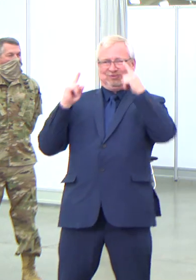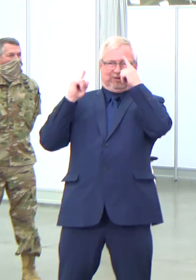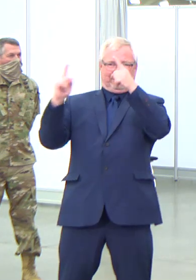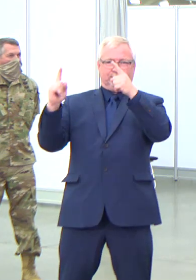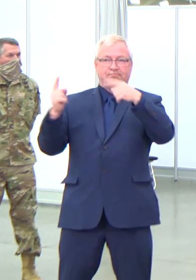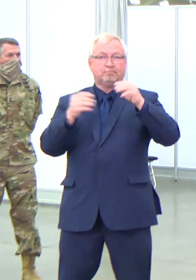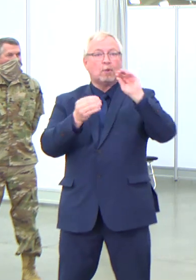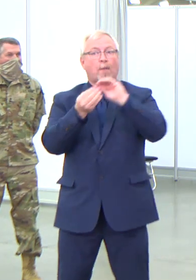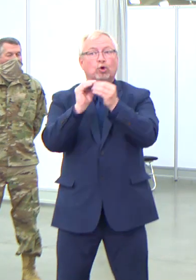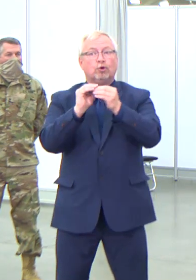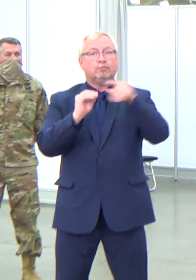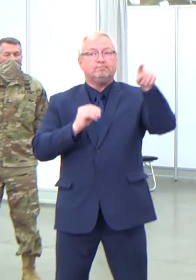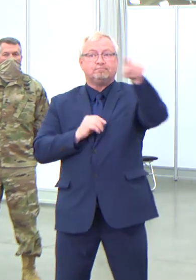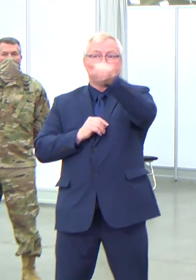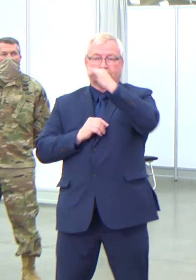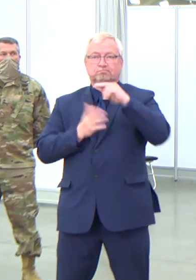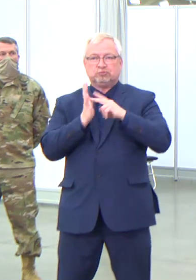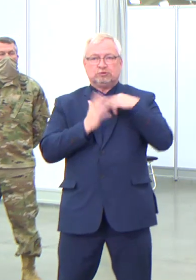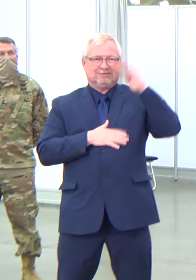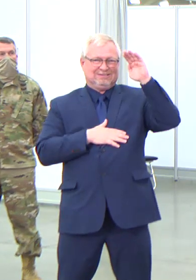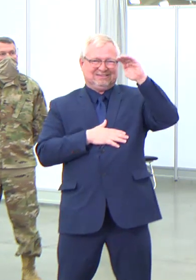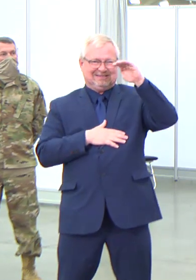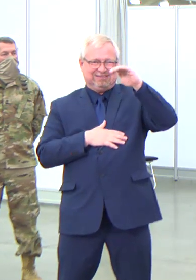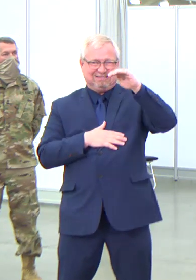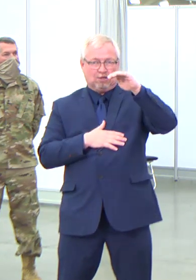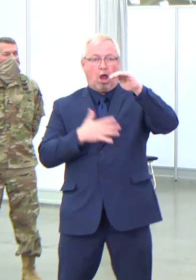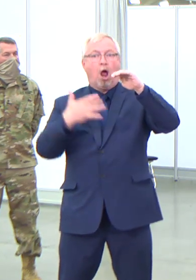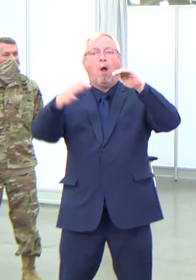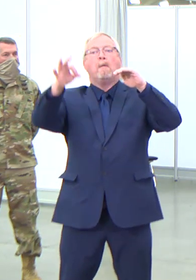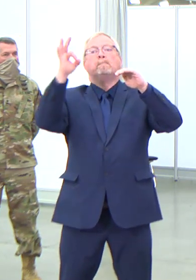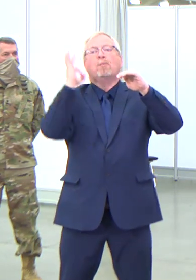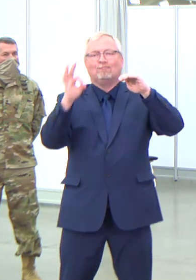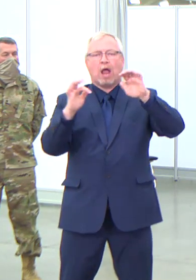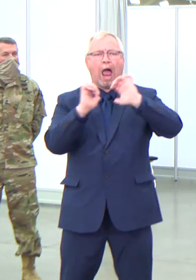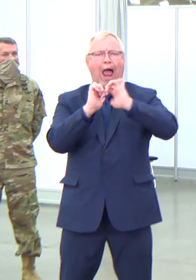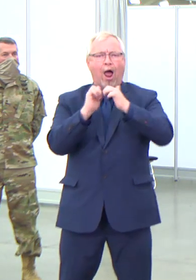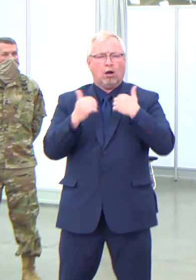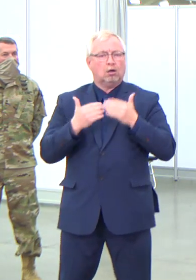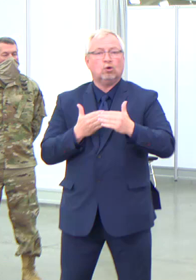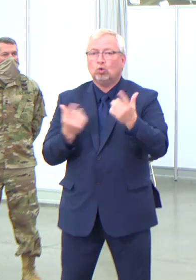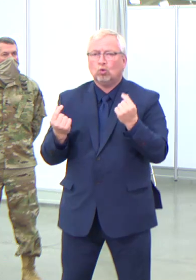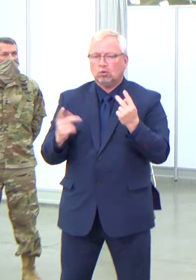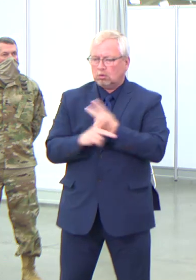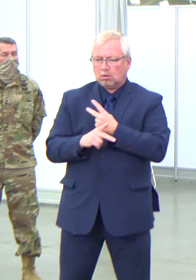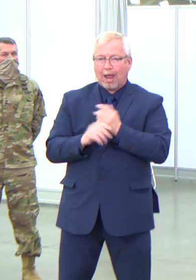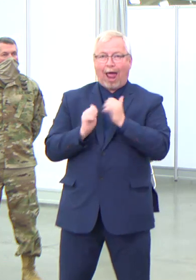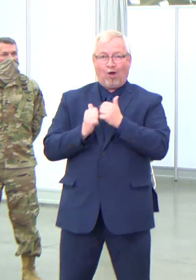bring cases down to smaller numbers in our state, it will be time to consider how to ease social distancing. We'll need